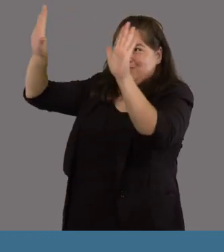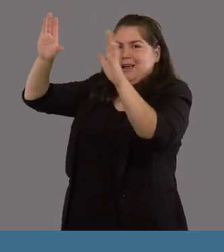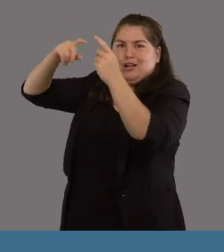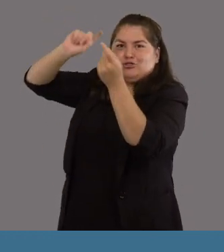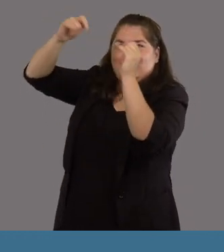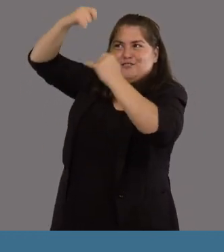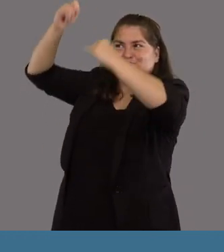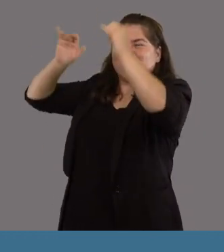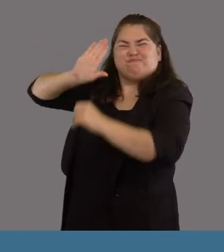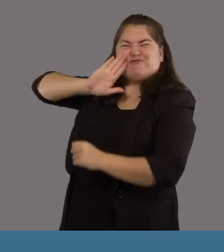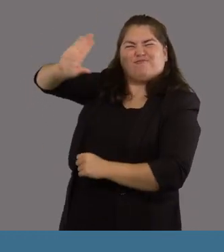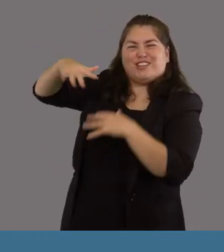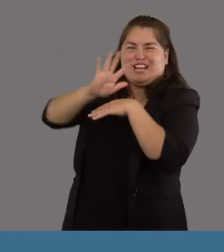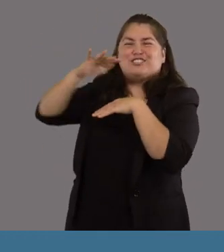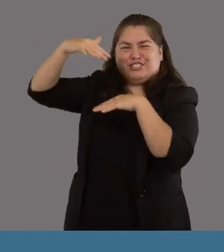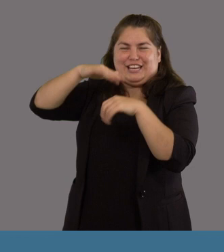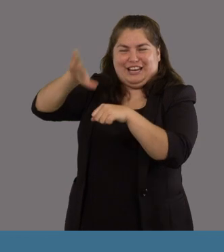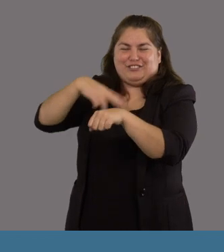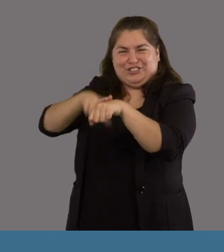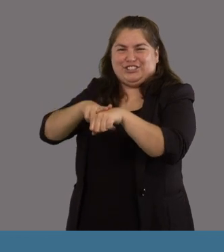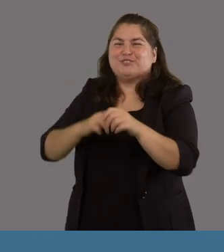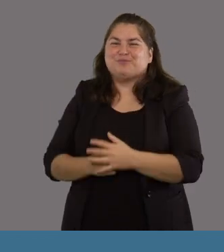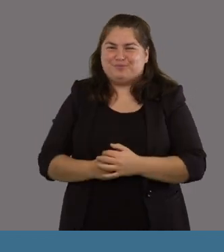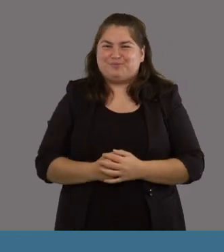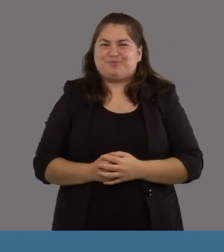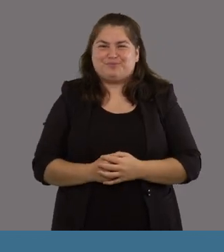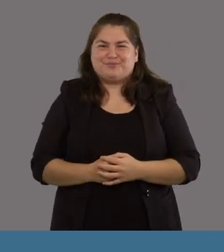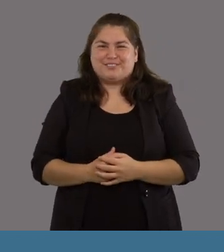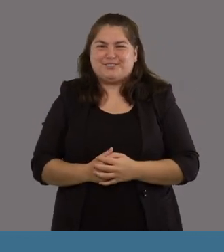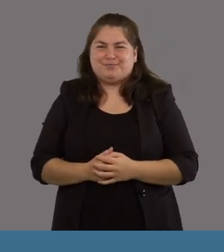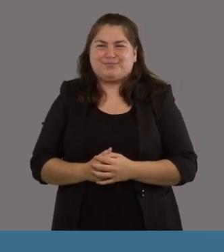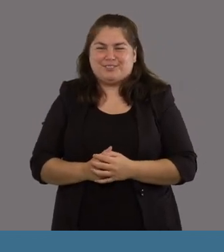with how Indigenous Nations and regions are spread out across Canada.